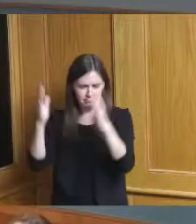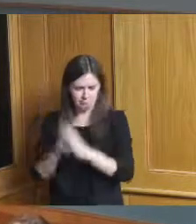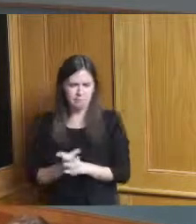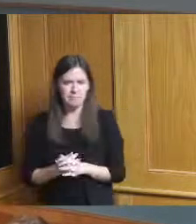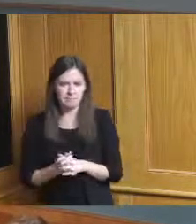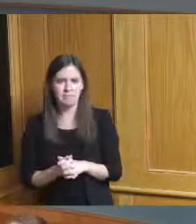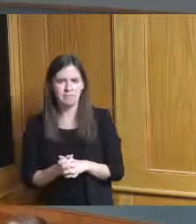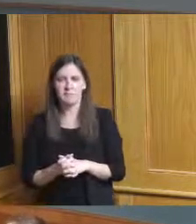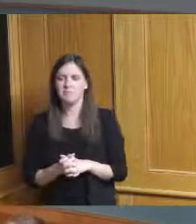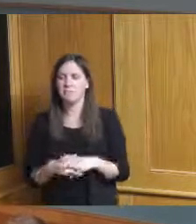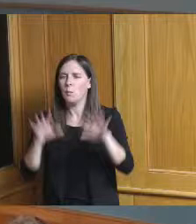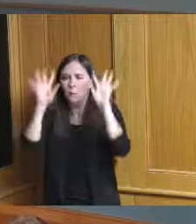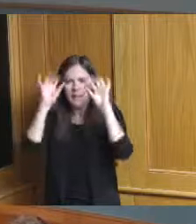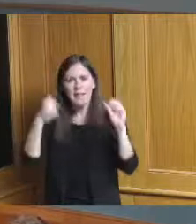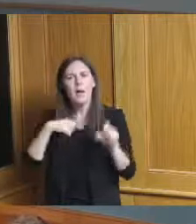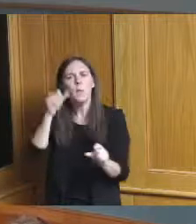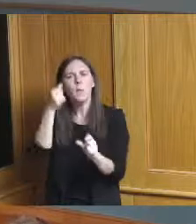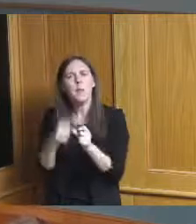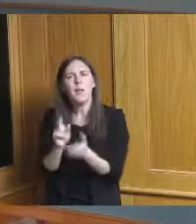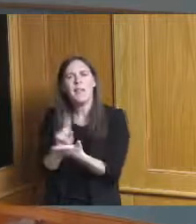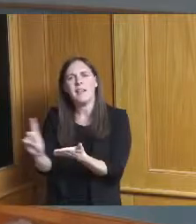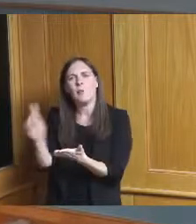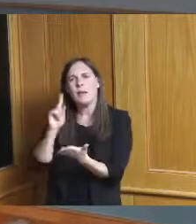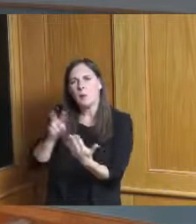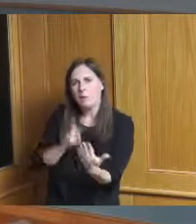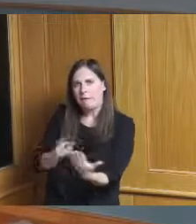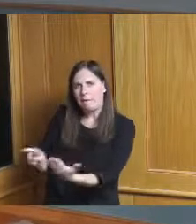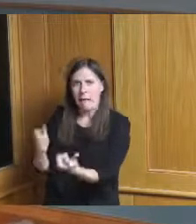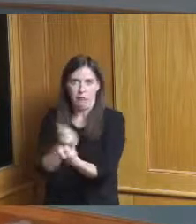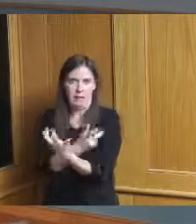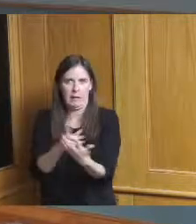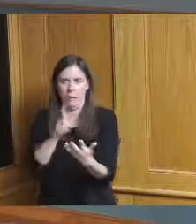because I remember reading last week about how things were going haywire and so